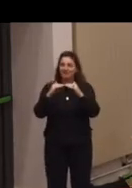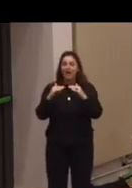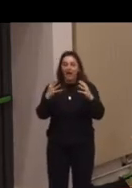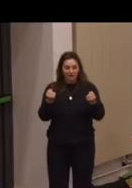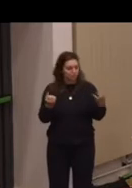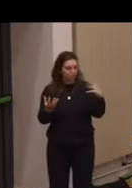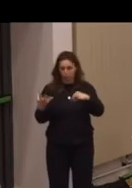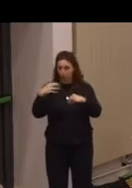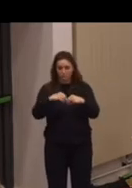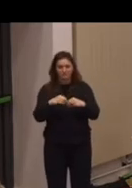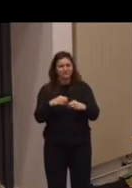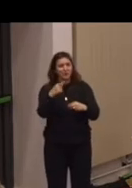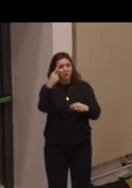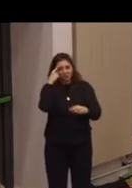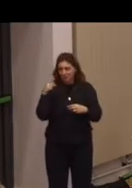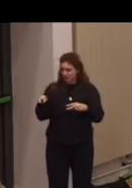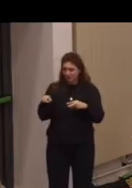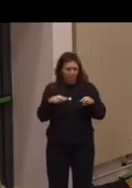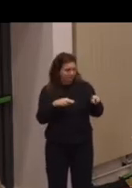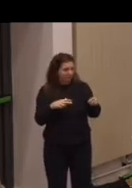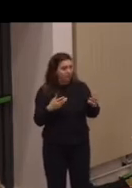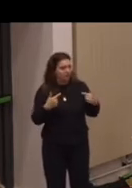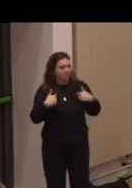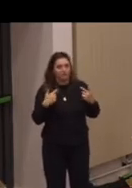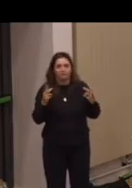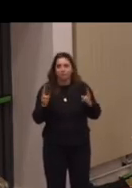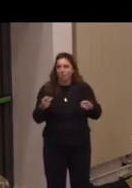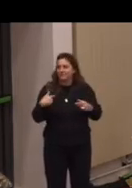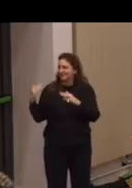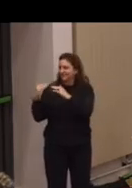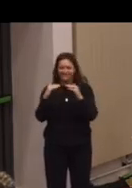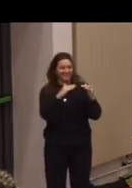simple concept, but something that is often forgotten. There is often a very strong focus